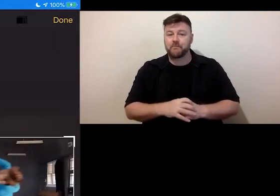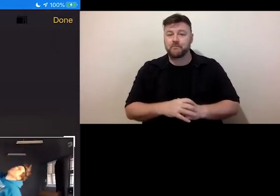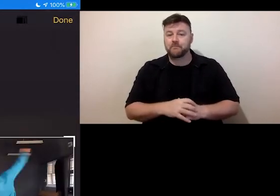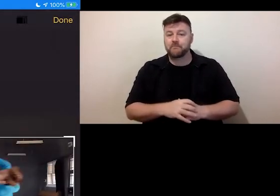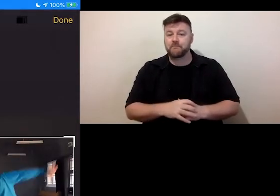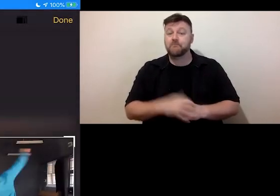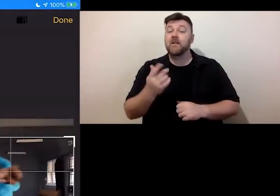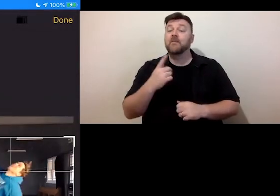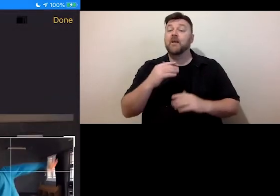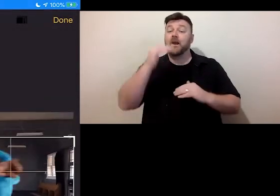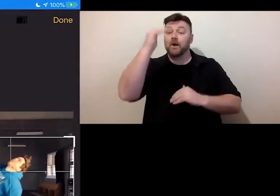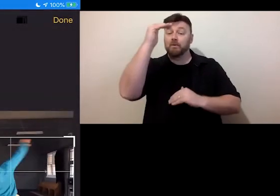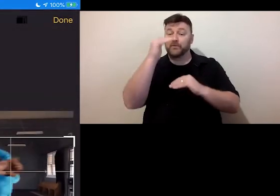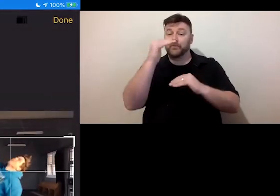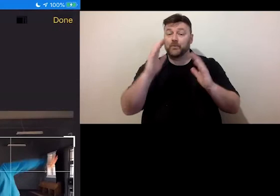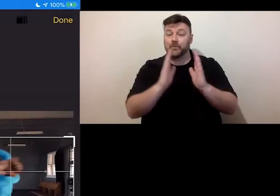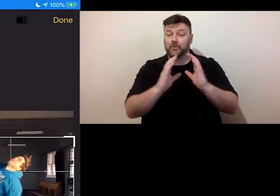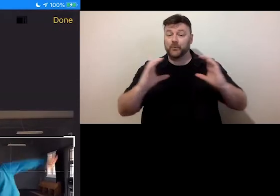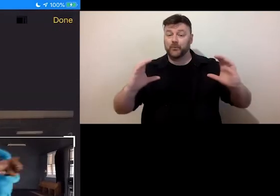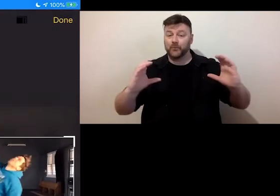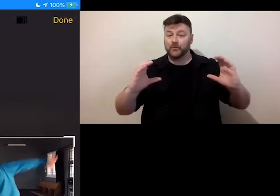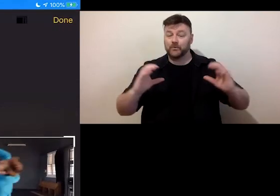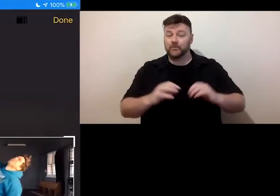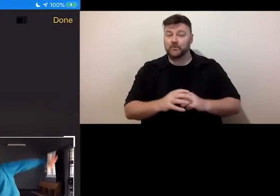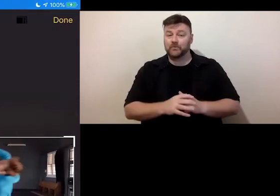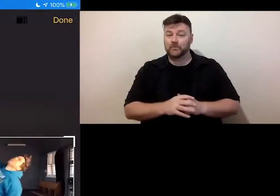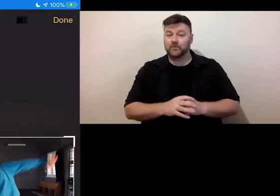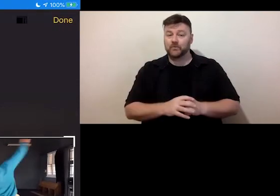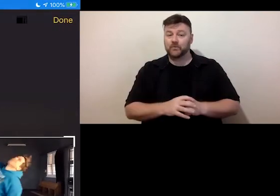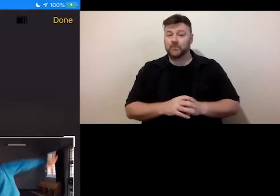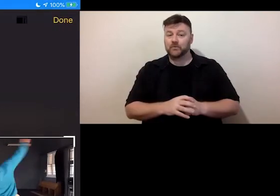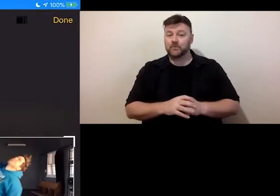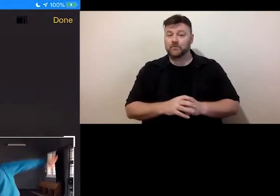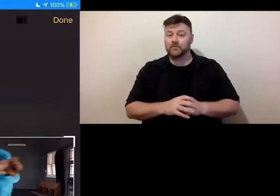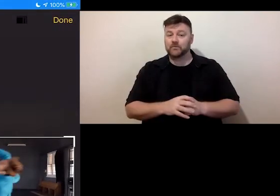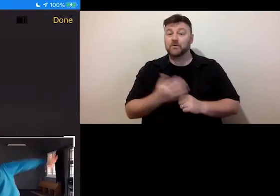that kind of framing can change something about it. Mmm.